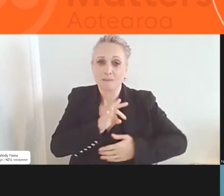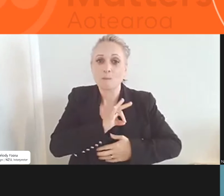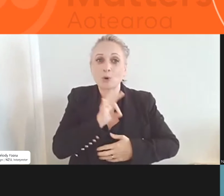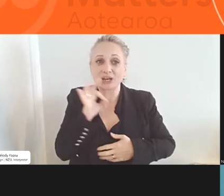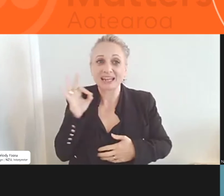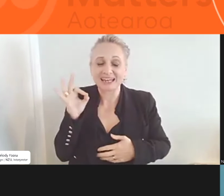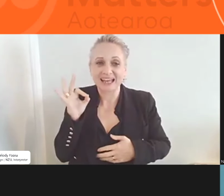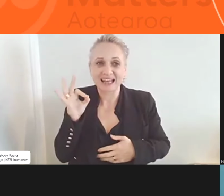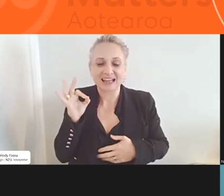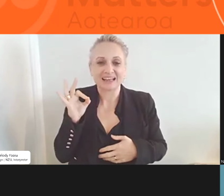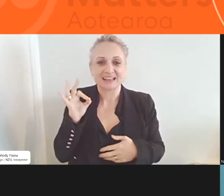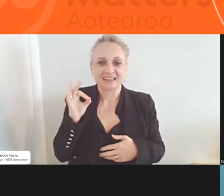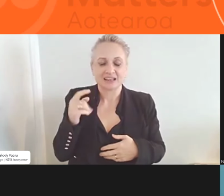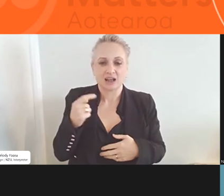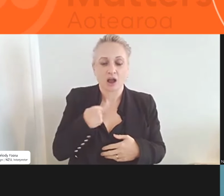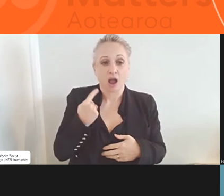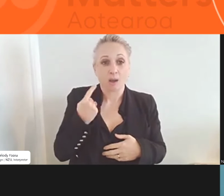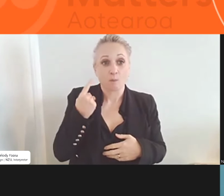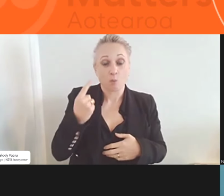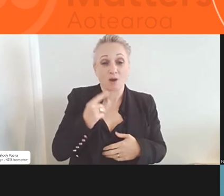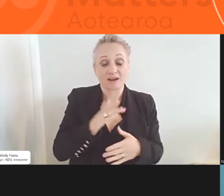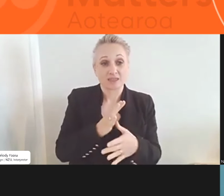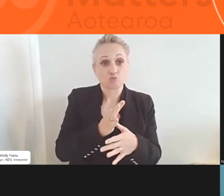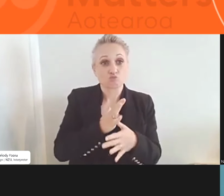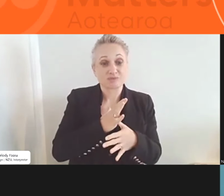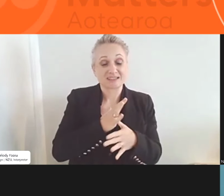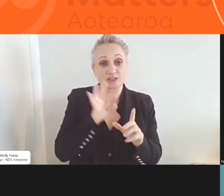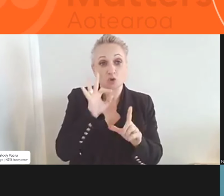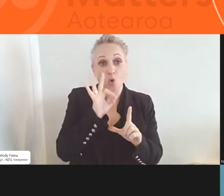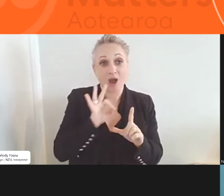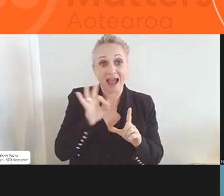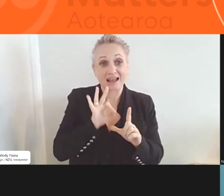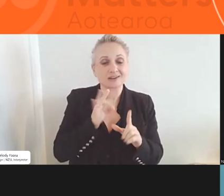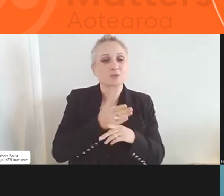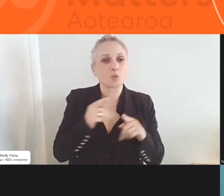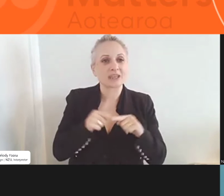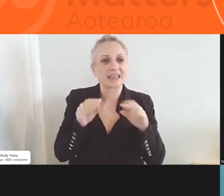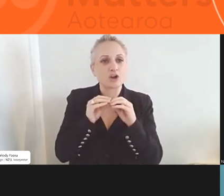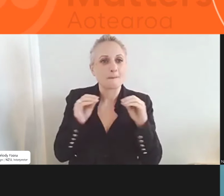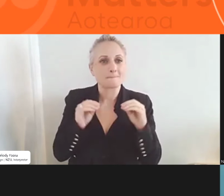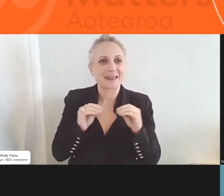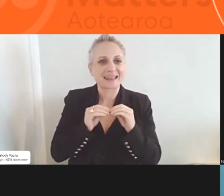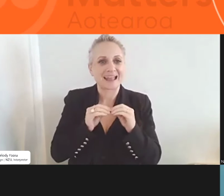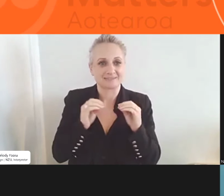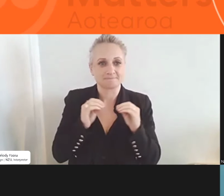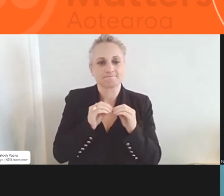of the Principal Architects at Beca, having technology problem.